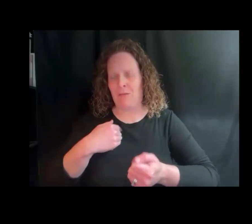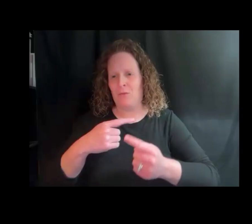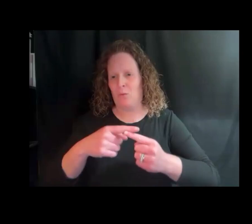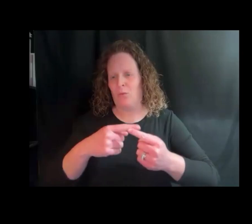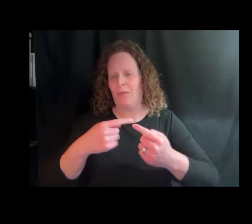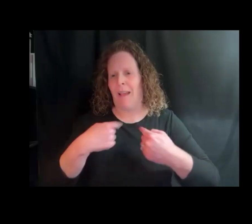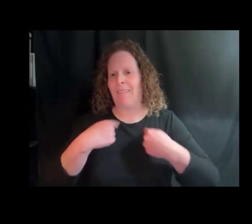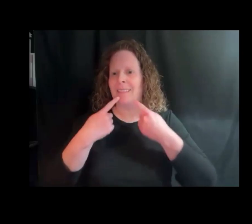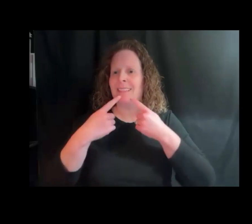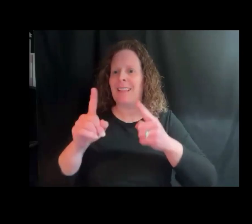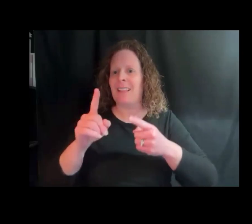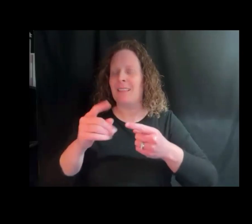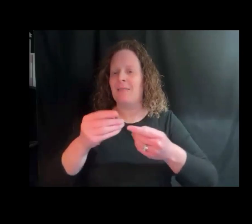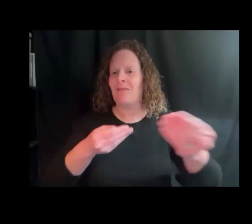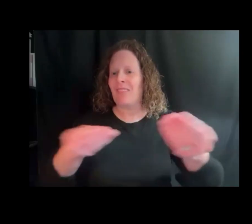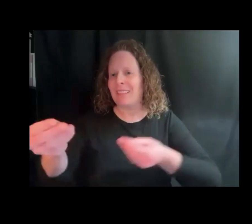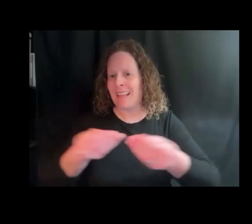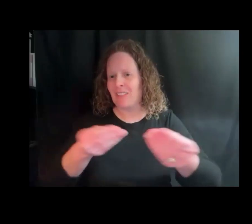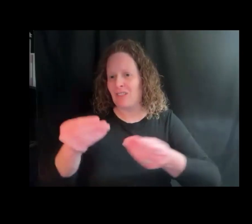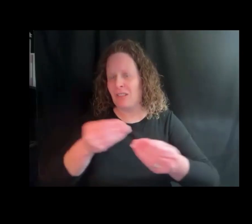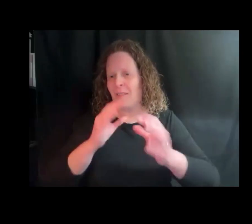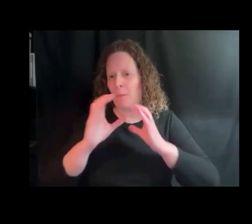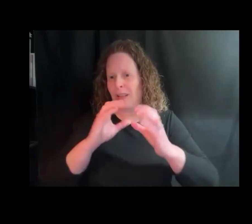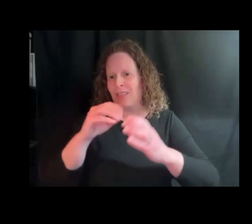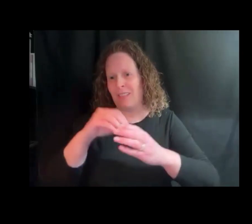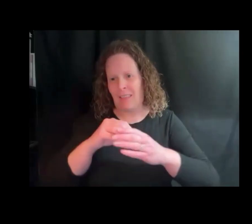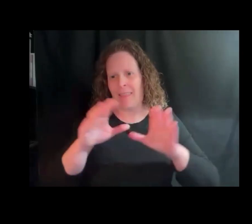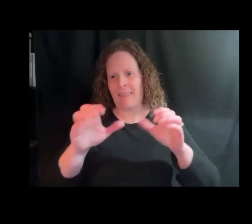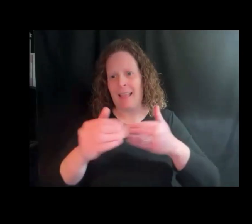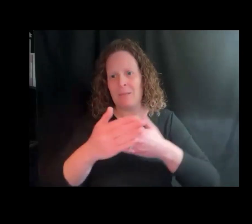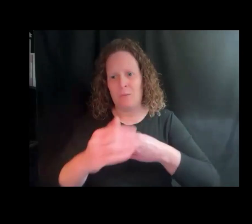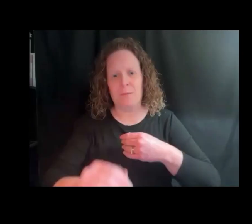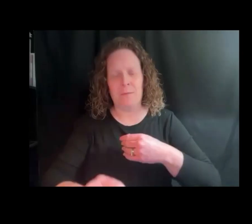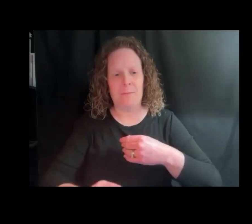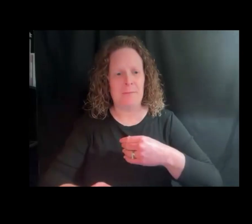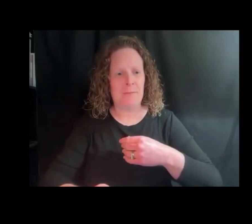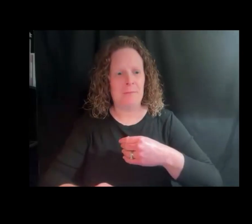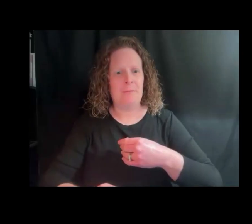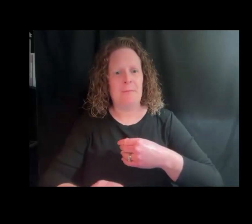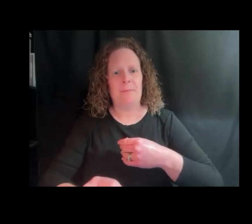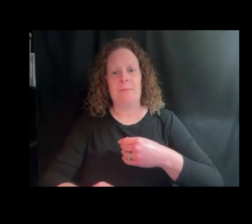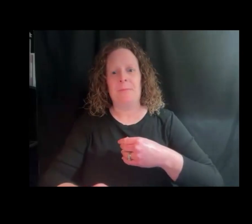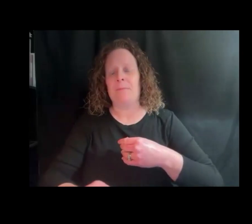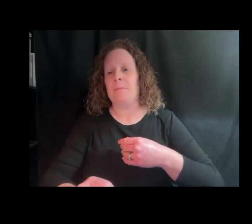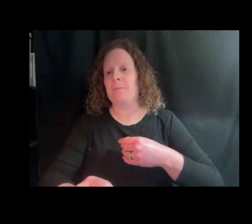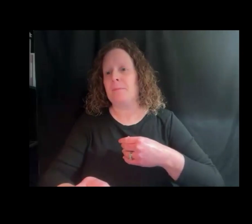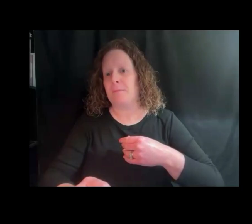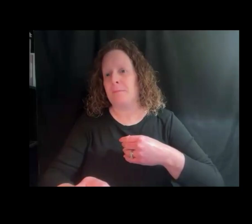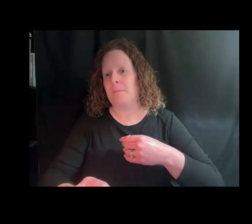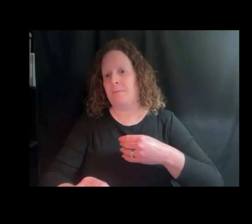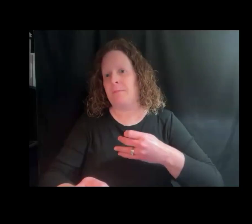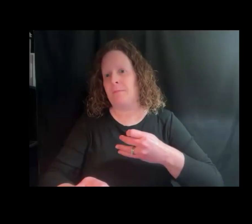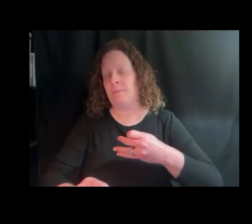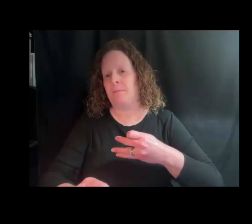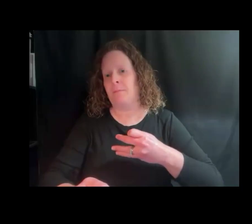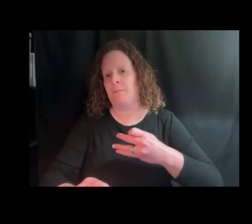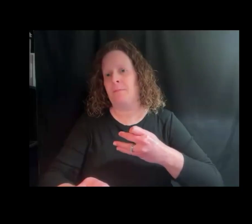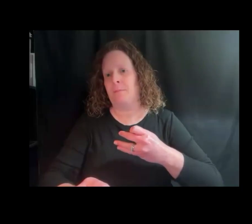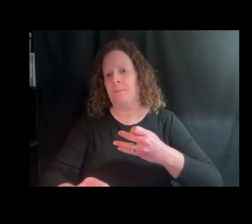can deliver that to the student. So the student doesn't miss information right? The interpreter is responsible for facilitating that kind of communication and